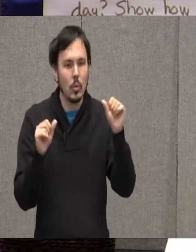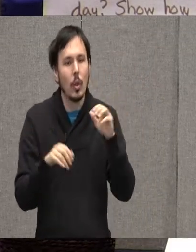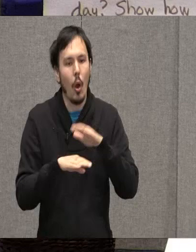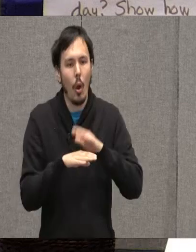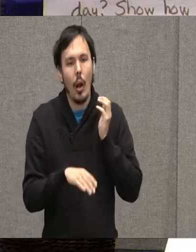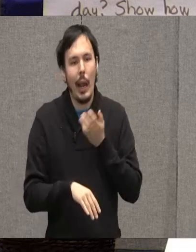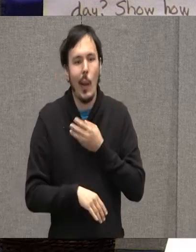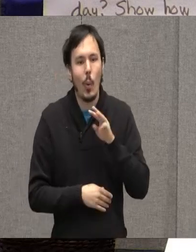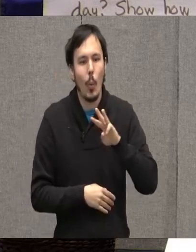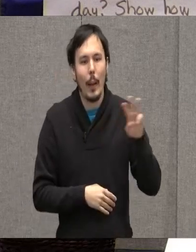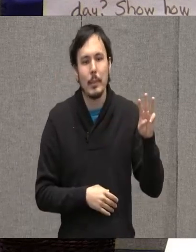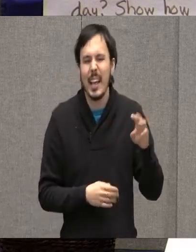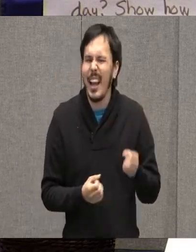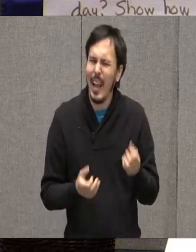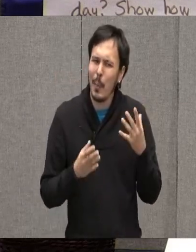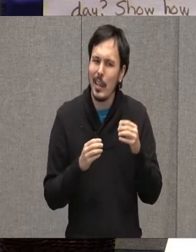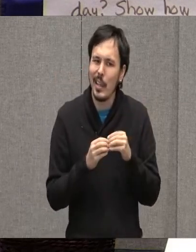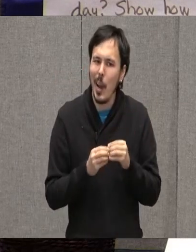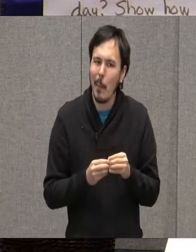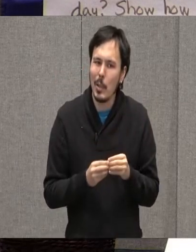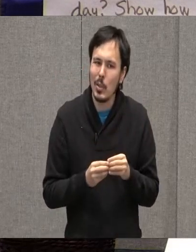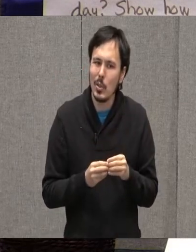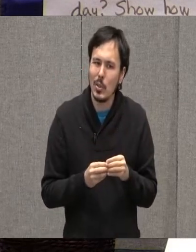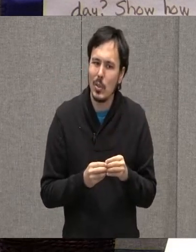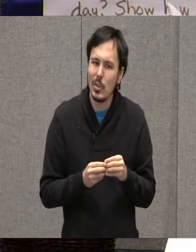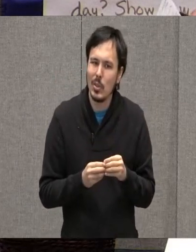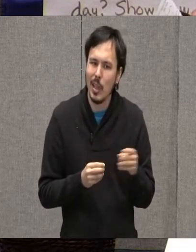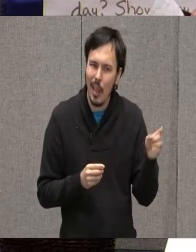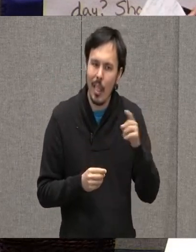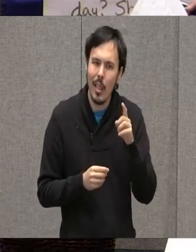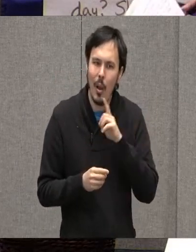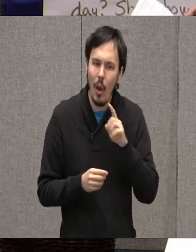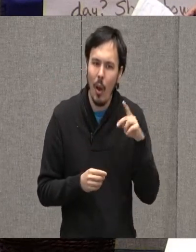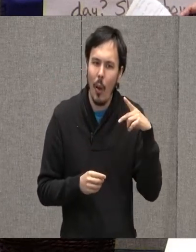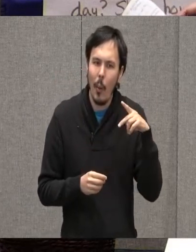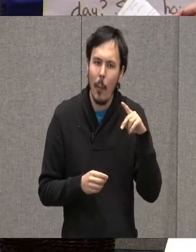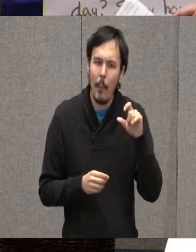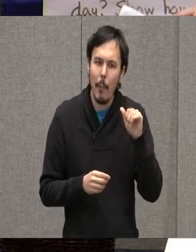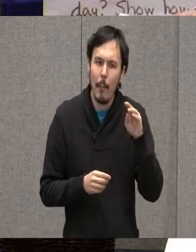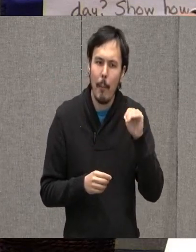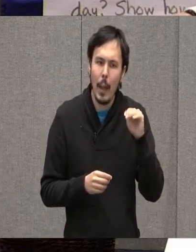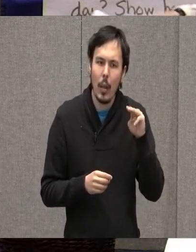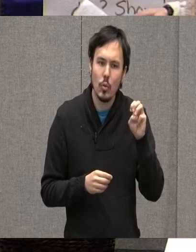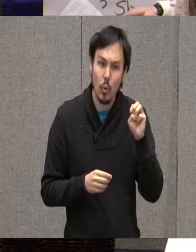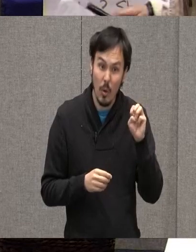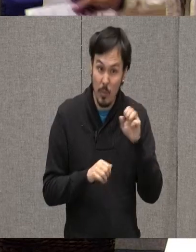how many of these numbers are palindromes? Can you make them all into palindromes